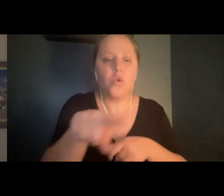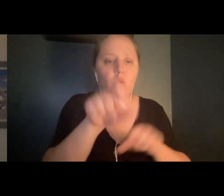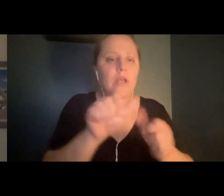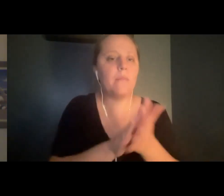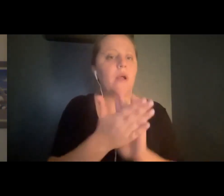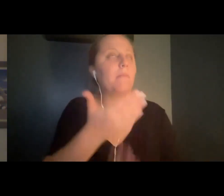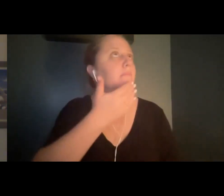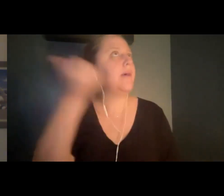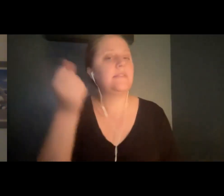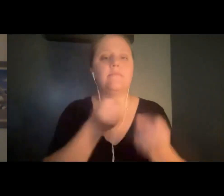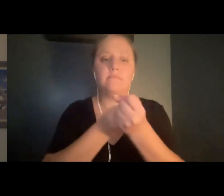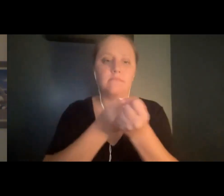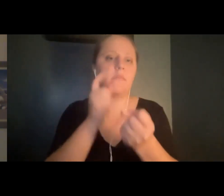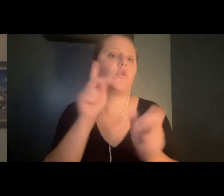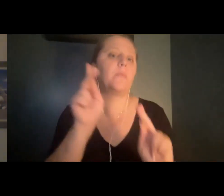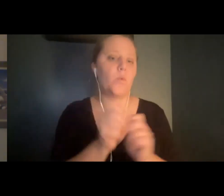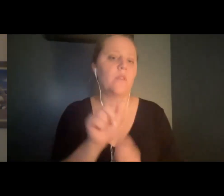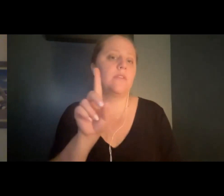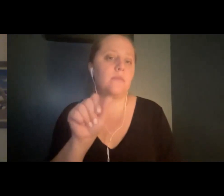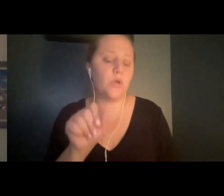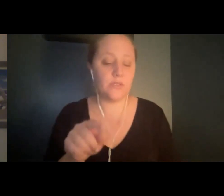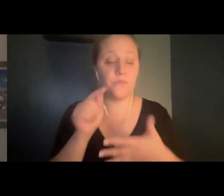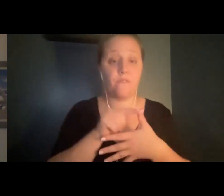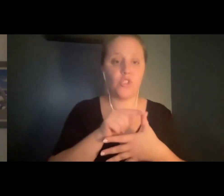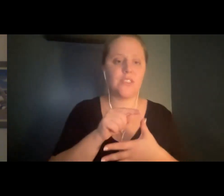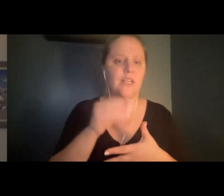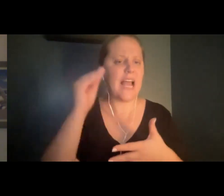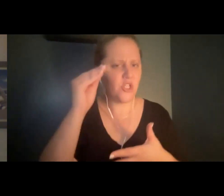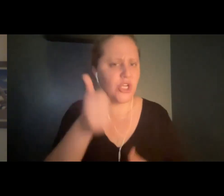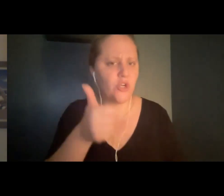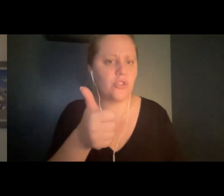disabilities. So, the first one was educate yourself. So, making sure that you